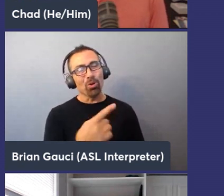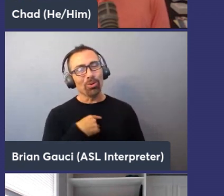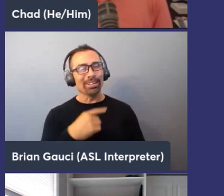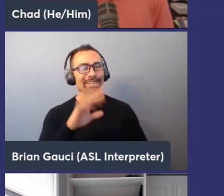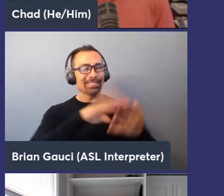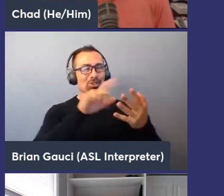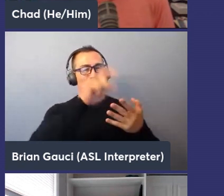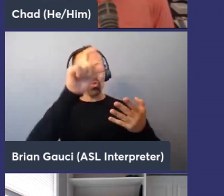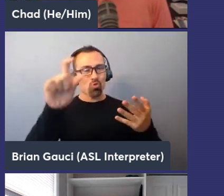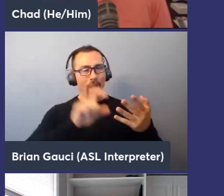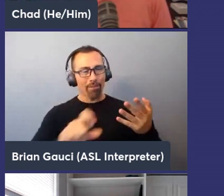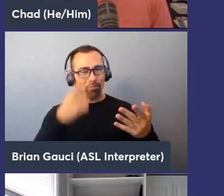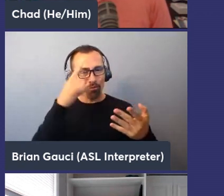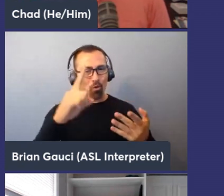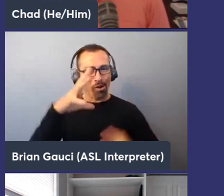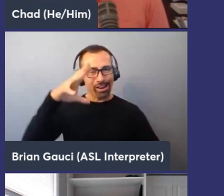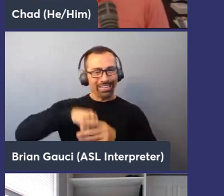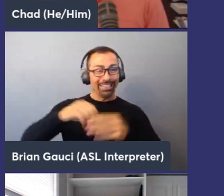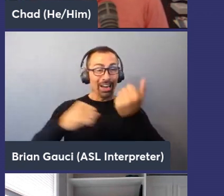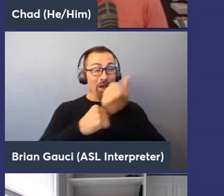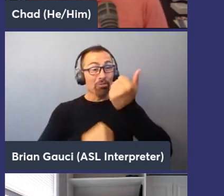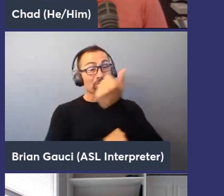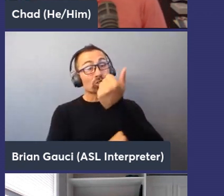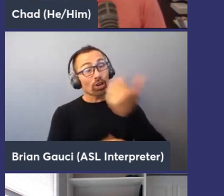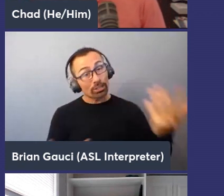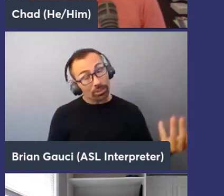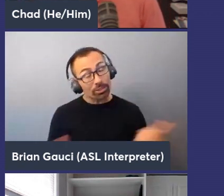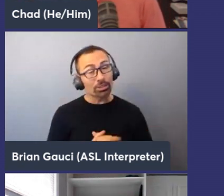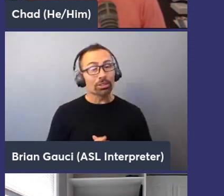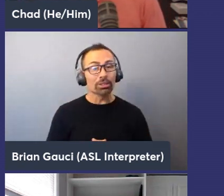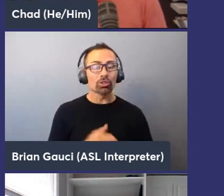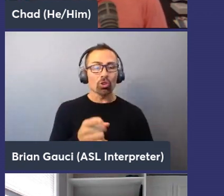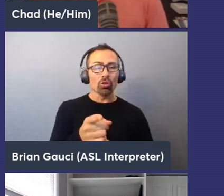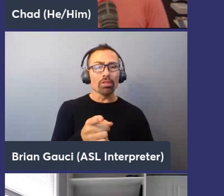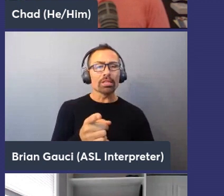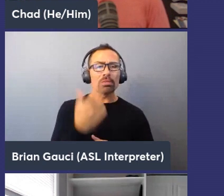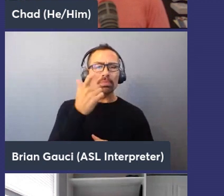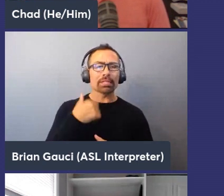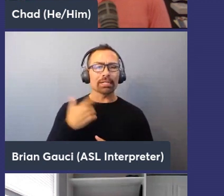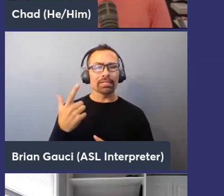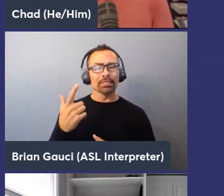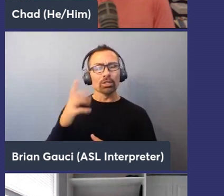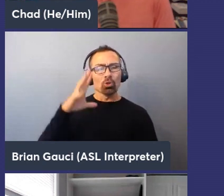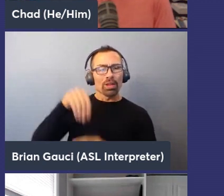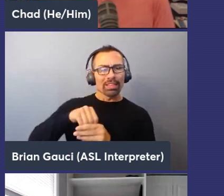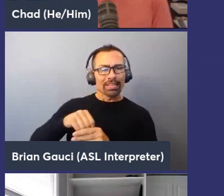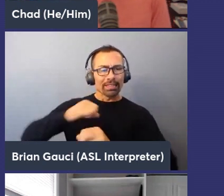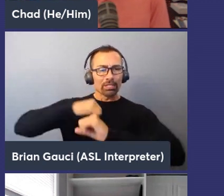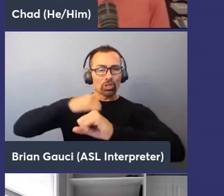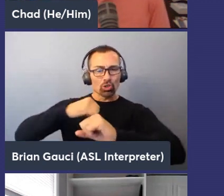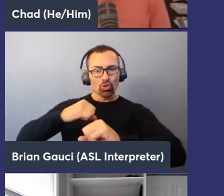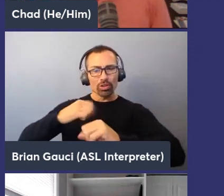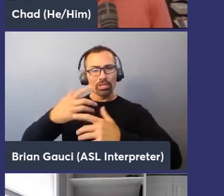So this is actually coming from some of the things we've seen in the security graph space, where people basically really wanna understand